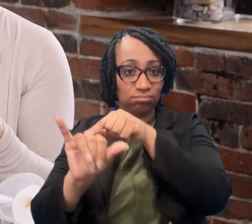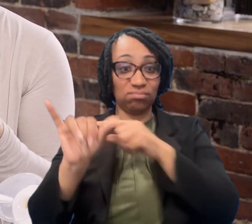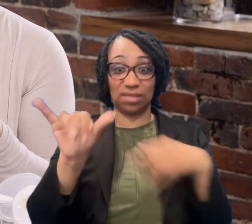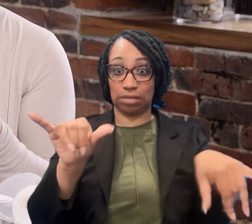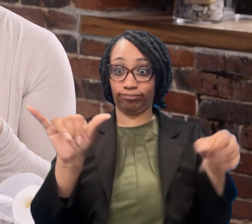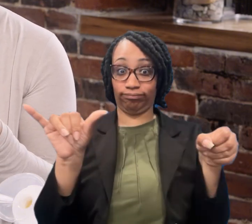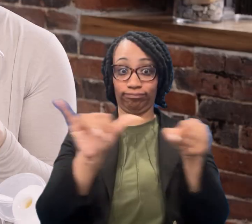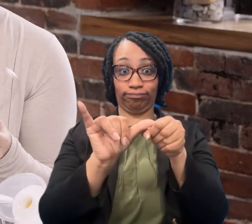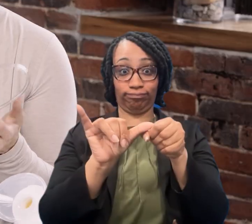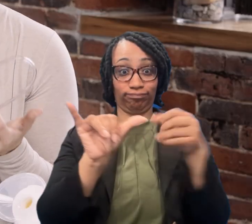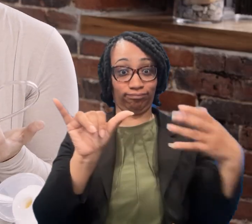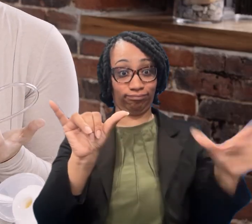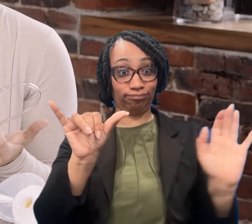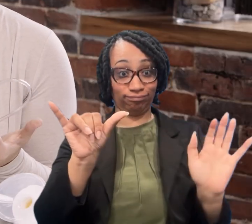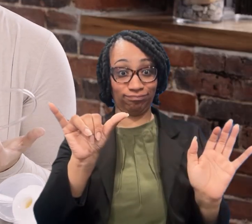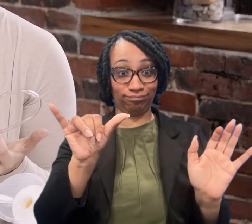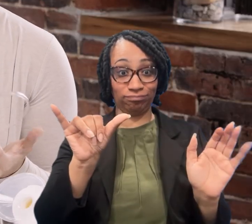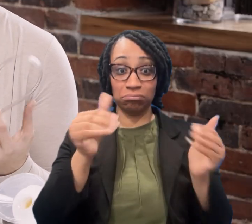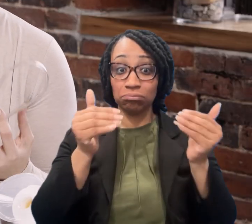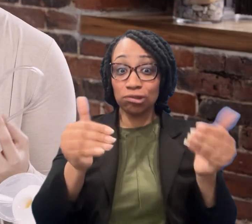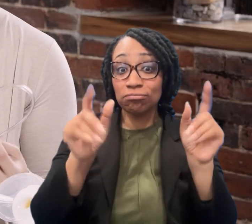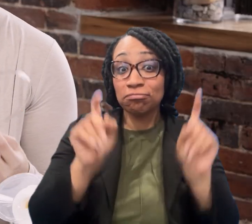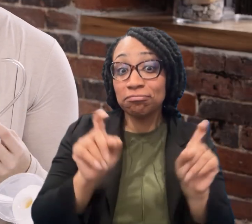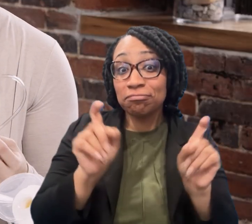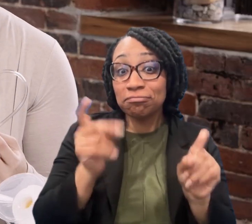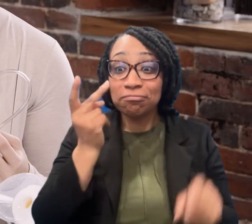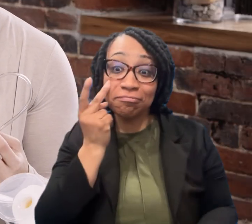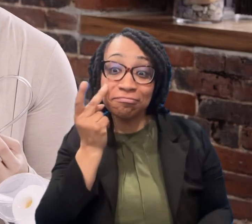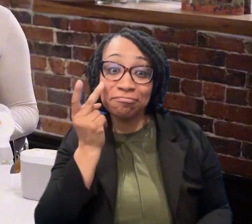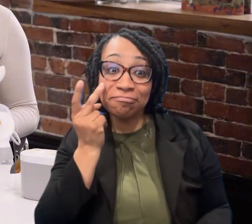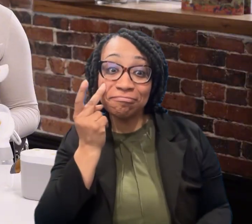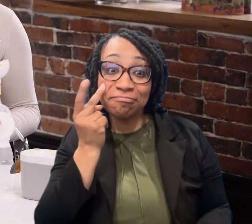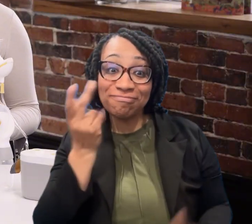no air is pulled in, so you have suction on the side you are trying to pump on. With the pump